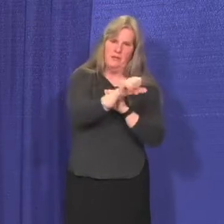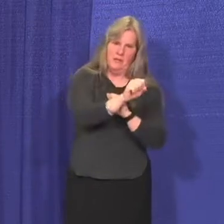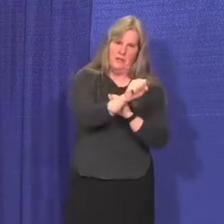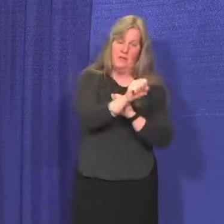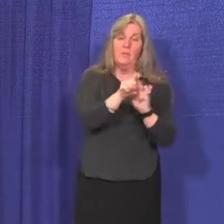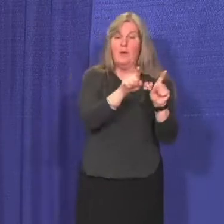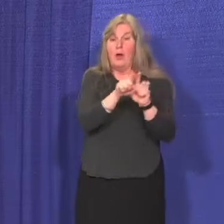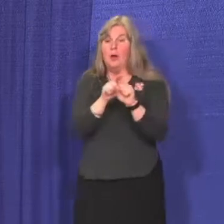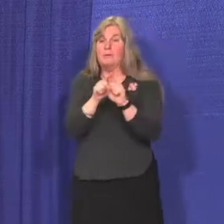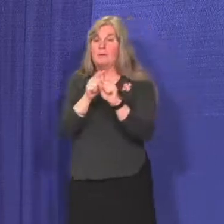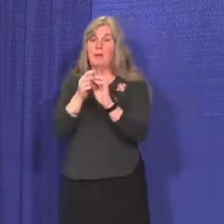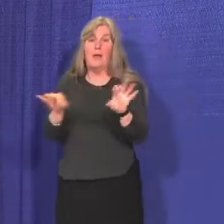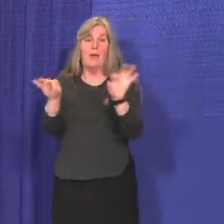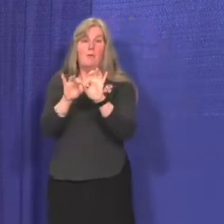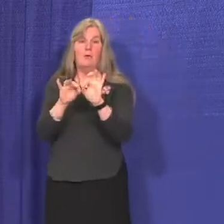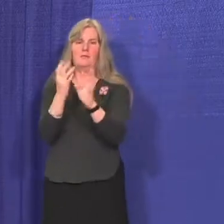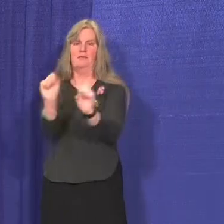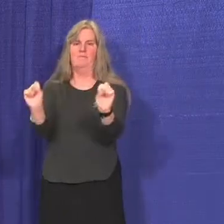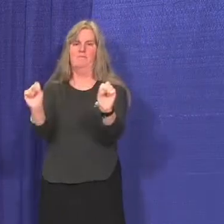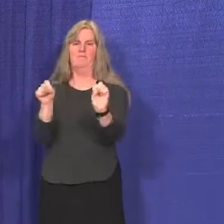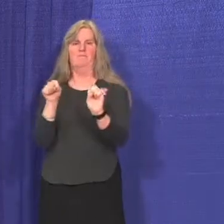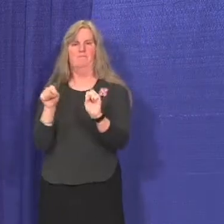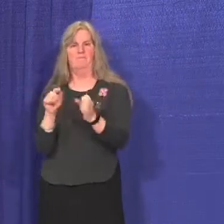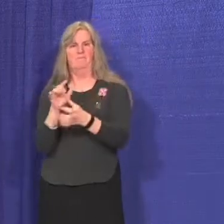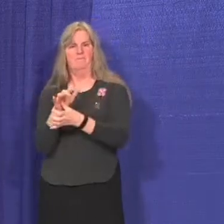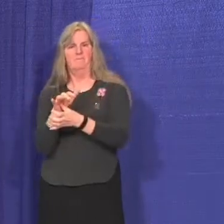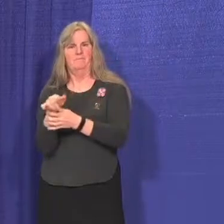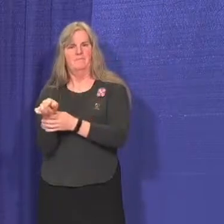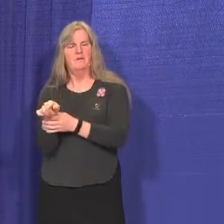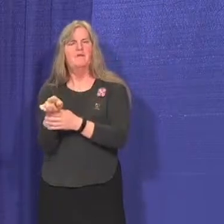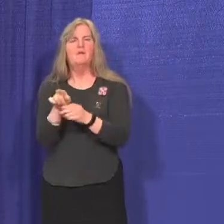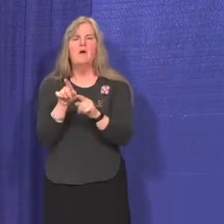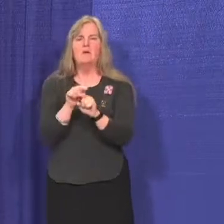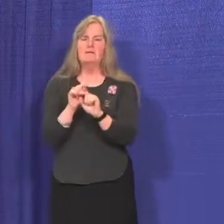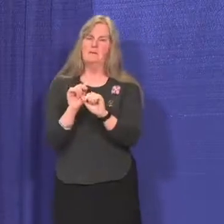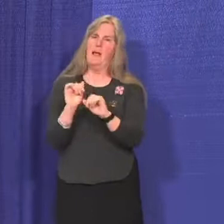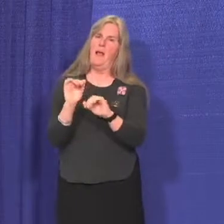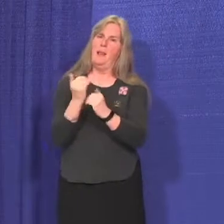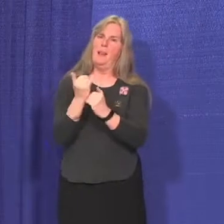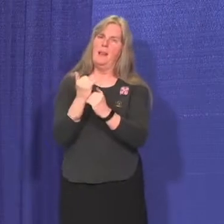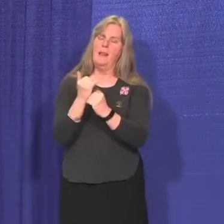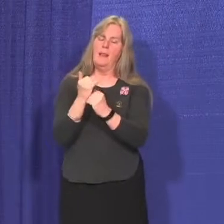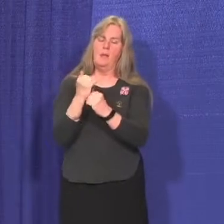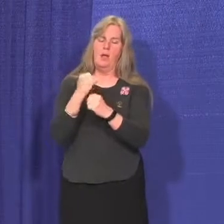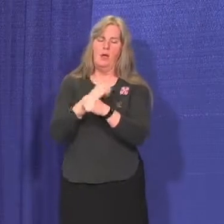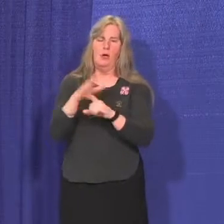Everyone is restless and tired of restrictions and we all need to reconnect with friends and